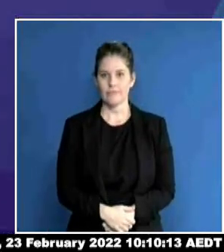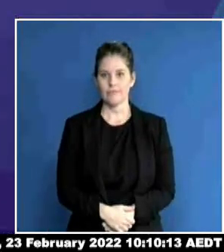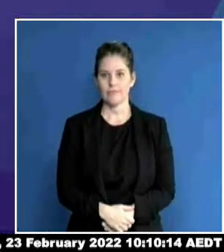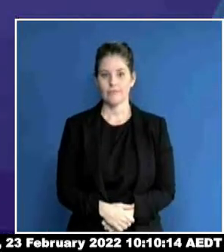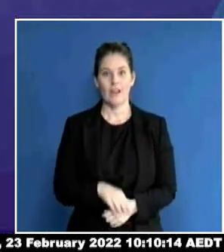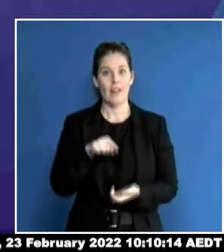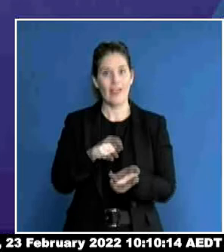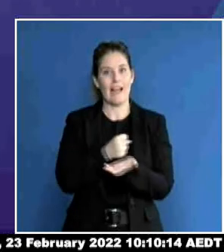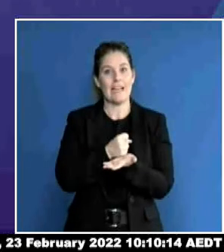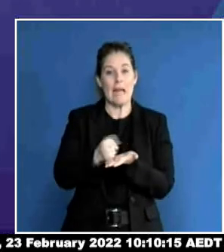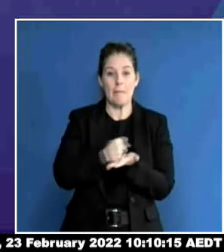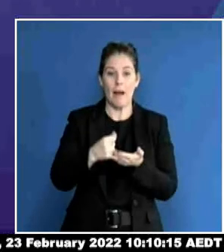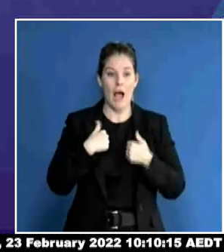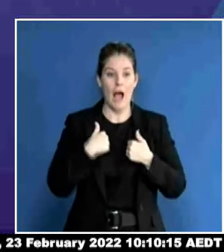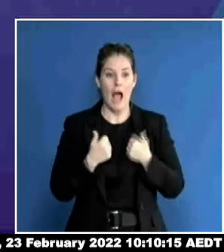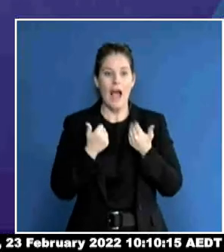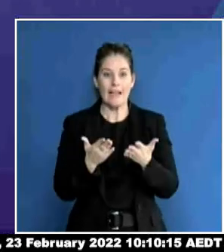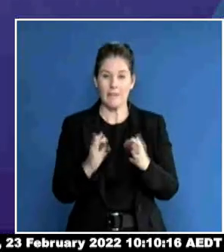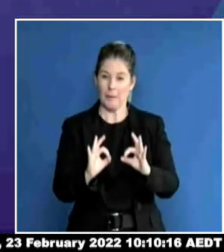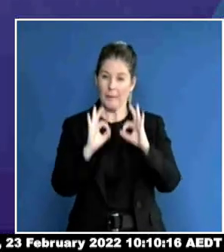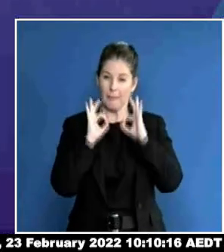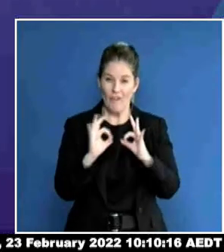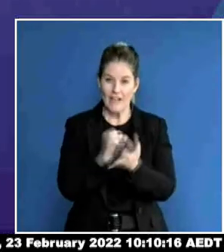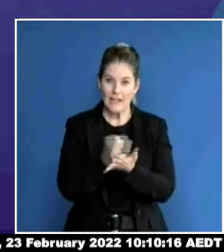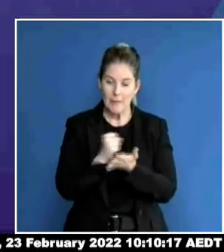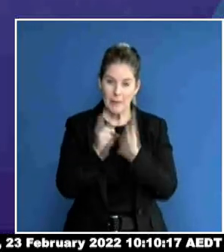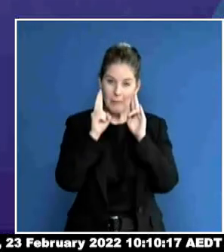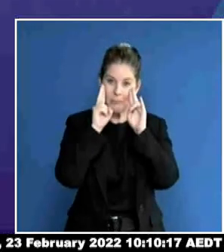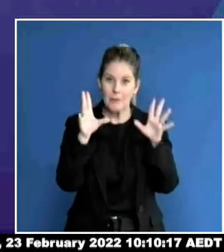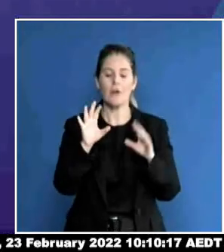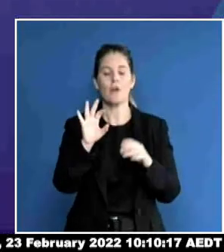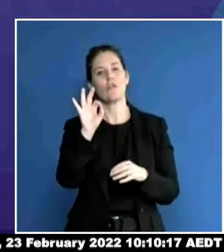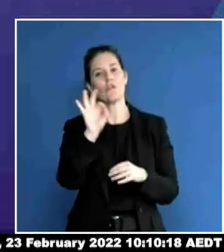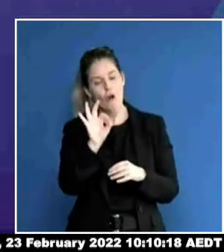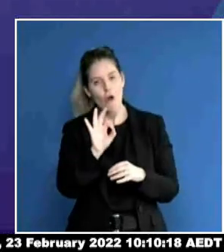The point is, although the number of DES participants appears to have increased in